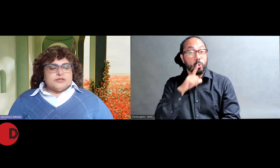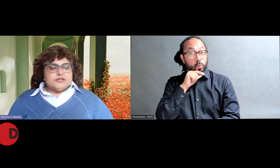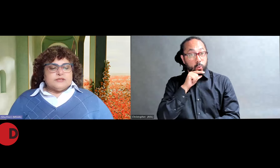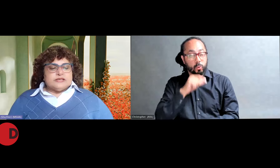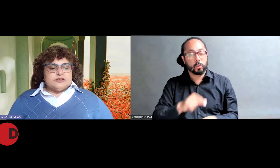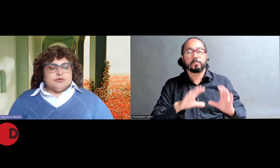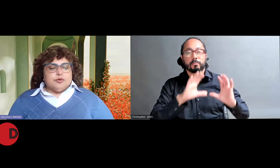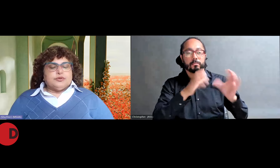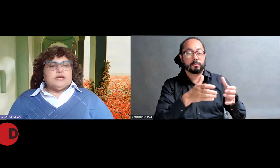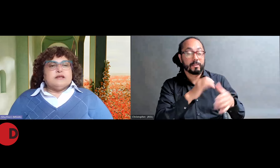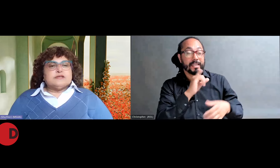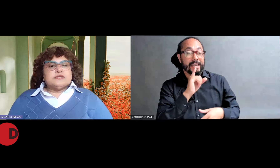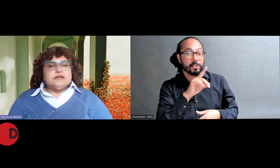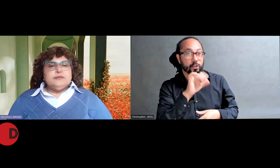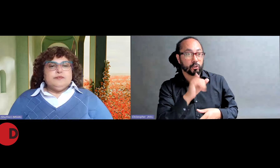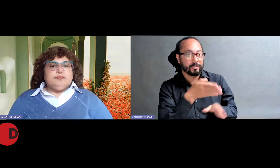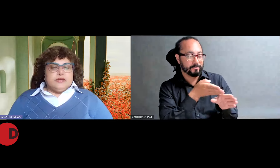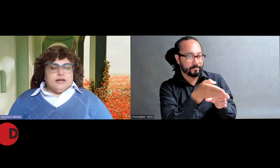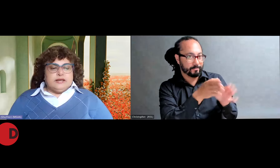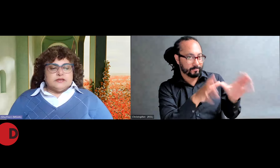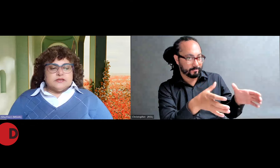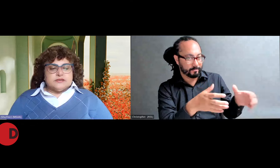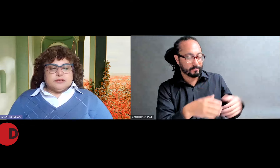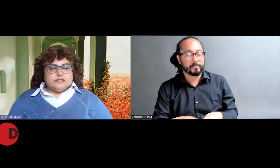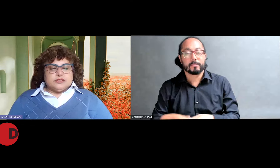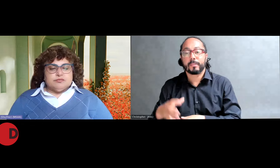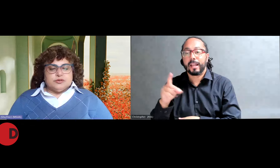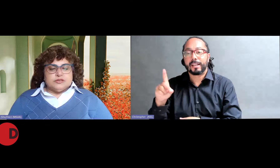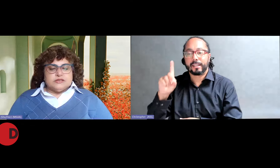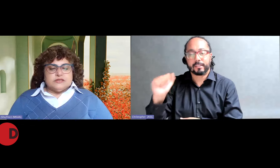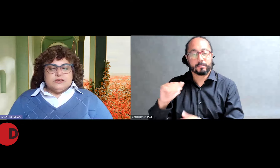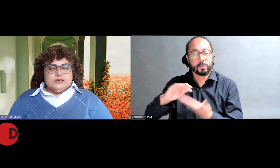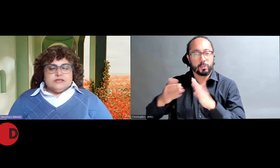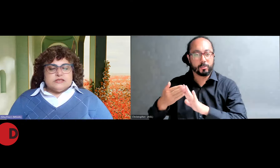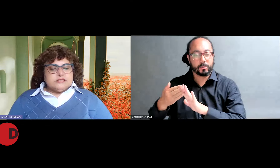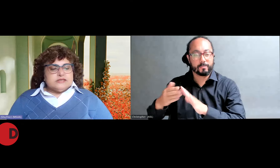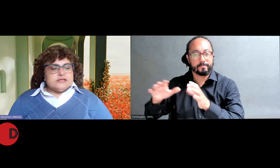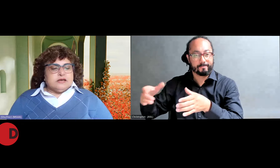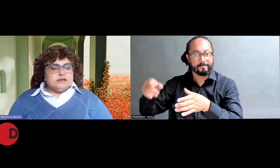is composed of members representing both industry and disability communities,